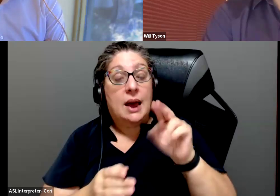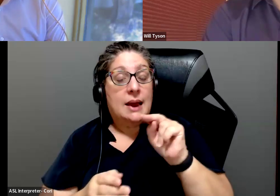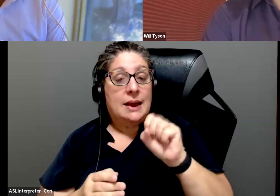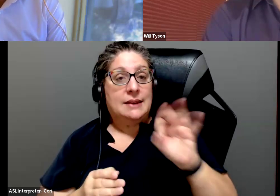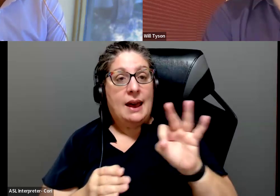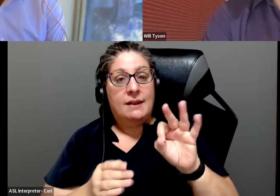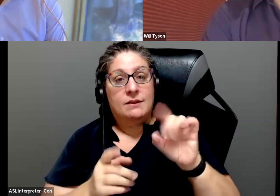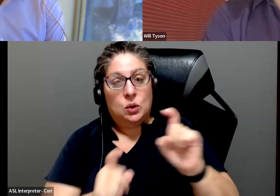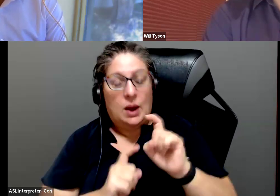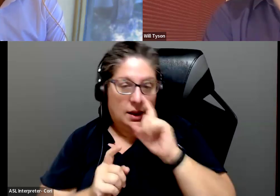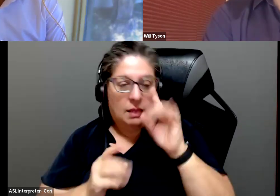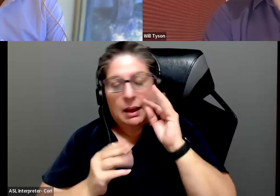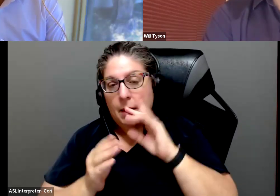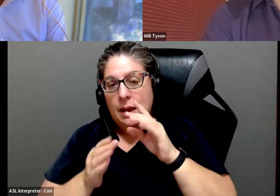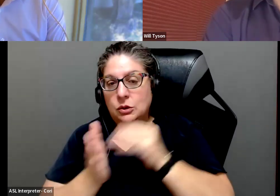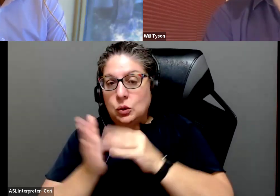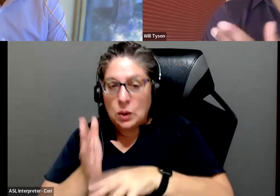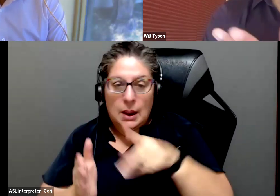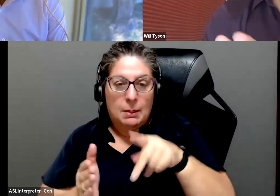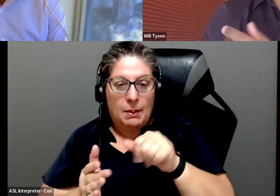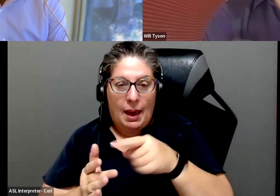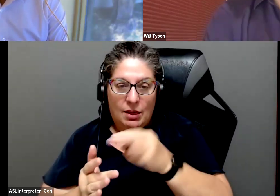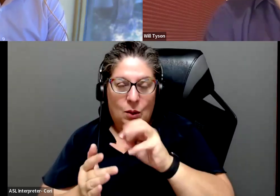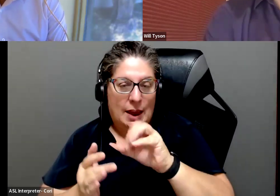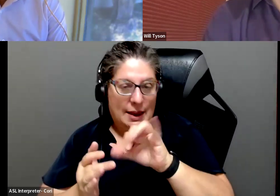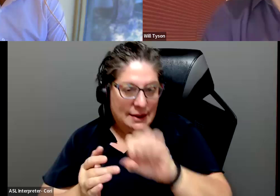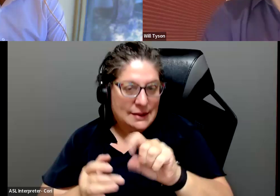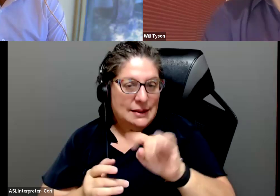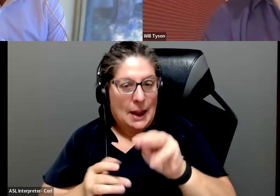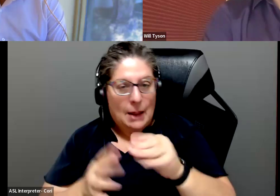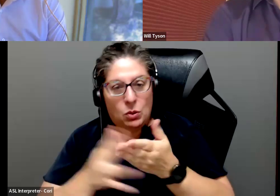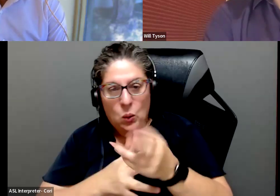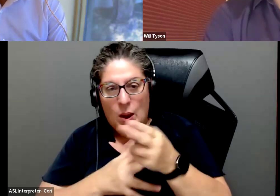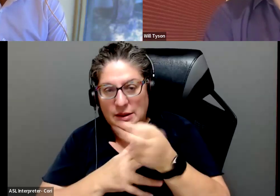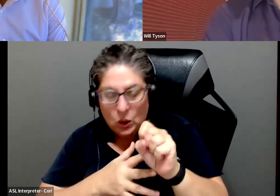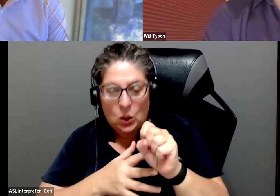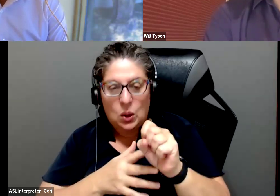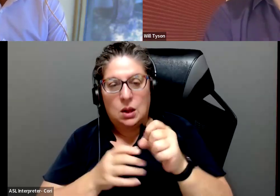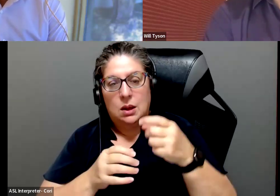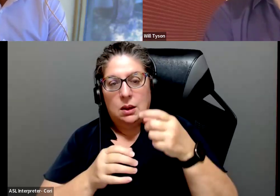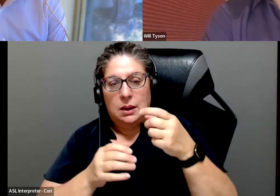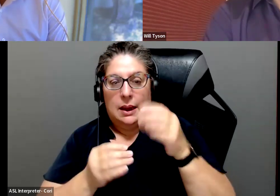student pathways, stem pass weight pathways through high school and higher education.